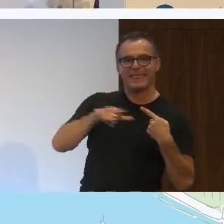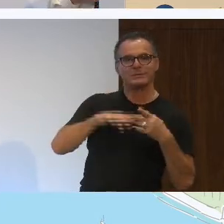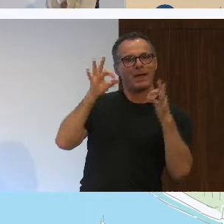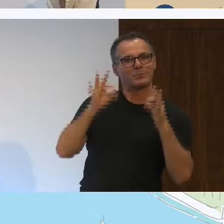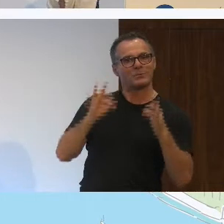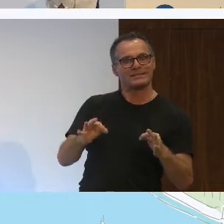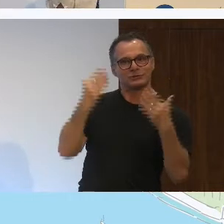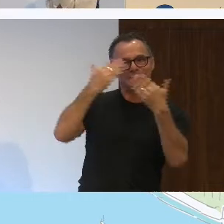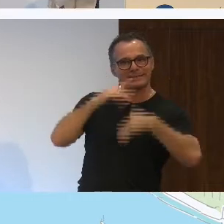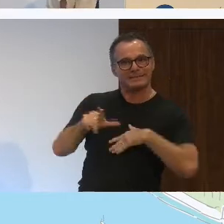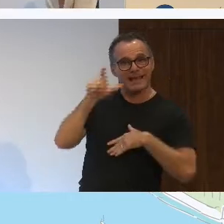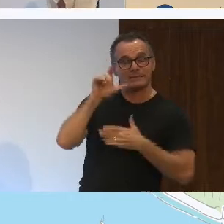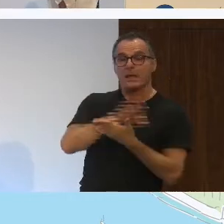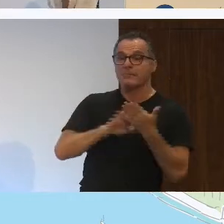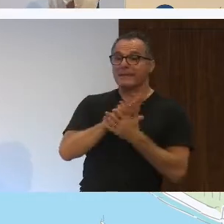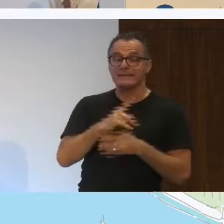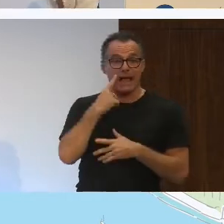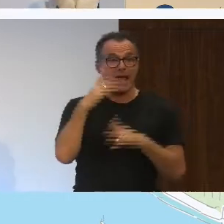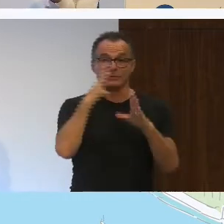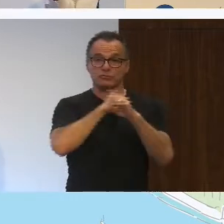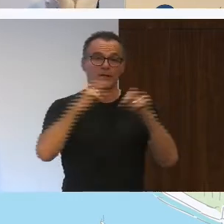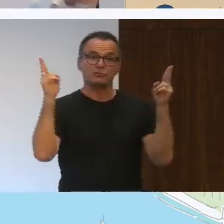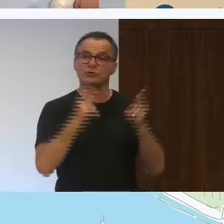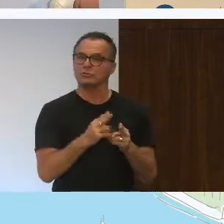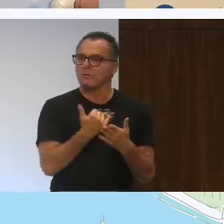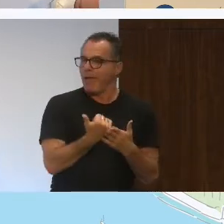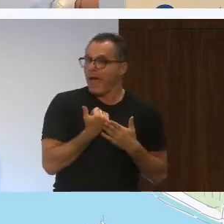then it can reduce eyestrain and it can help some people with migraine. Okay.